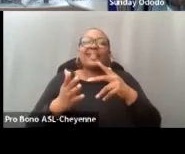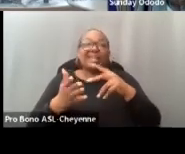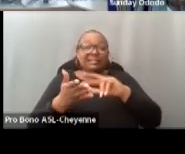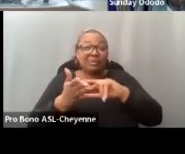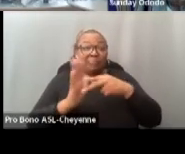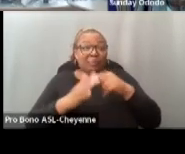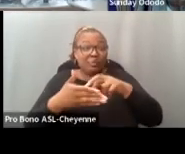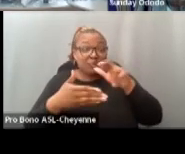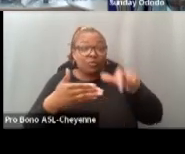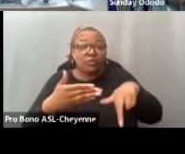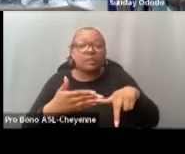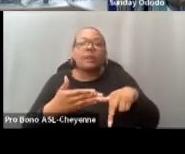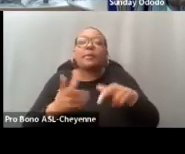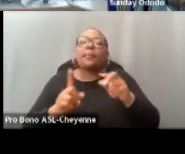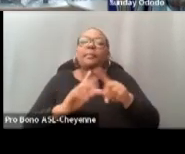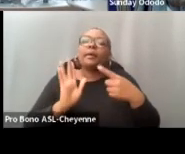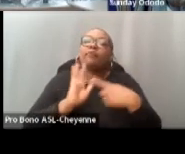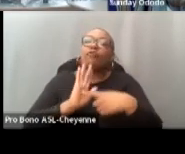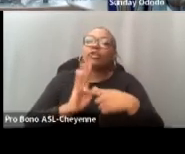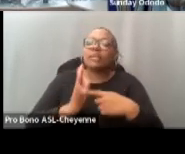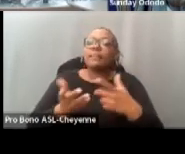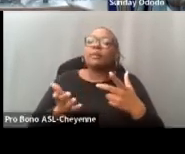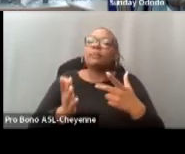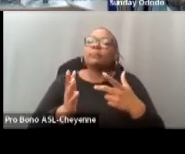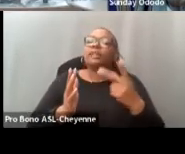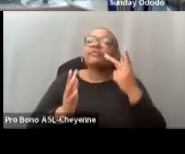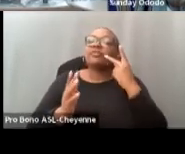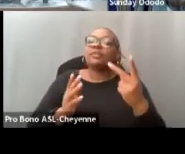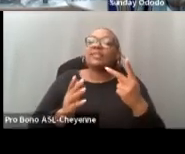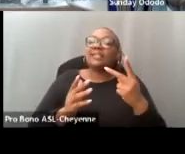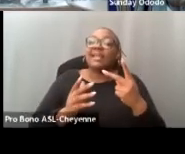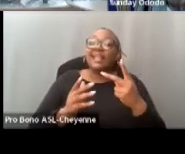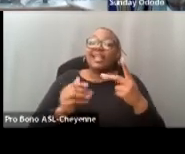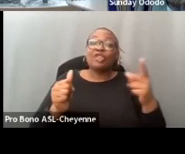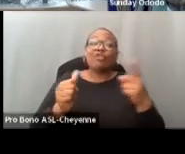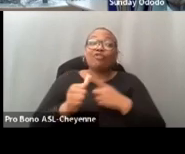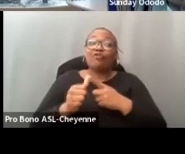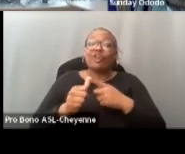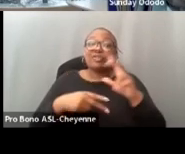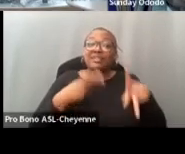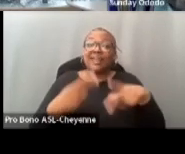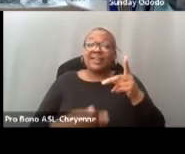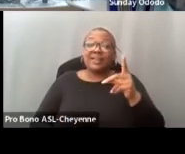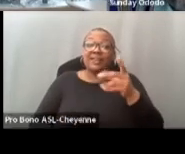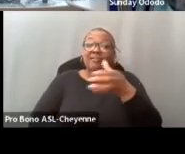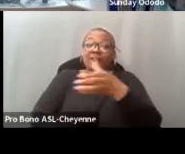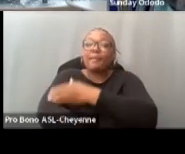But if you look at the point of original power dynamics, there are arguments about soft power,